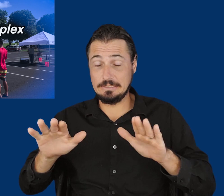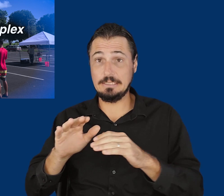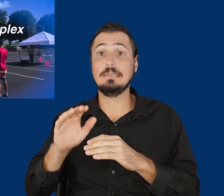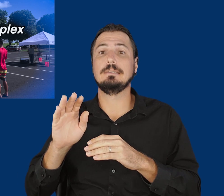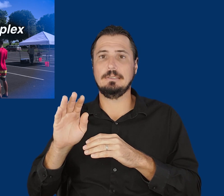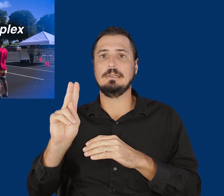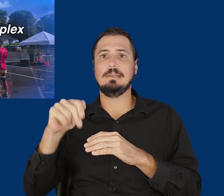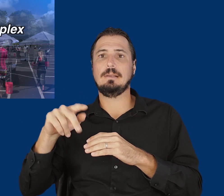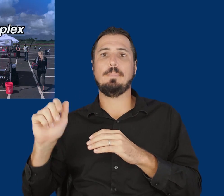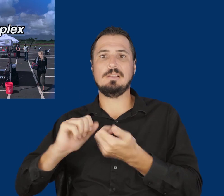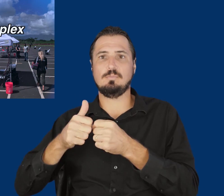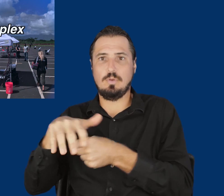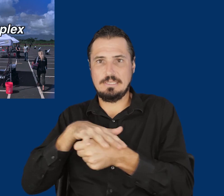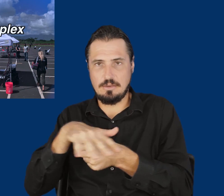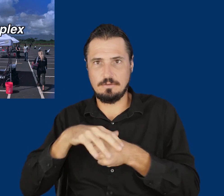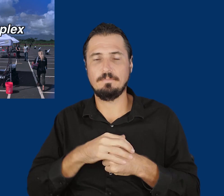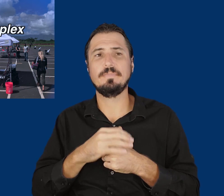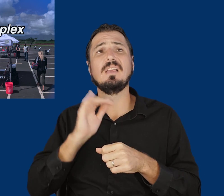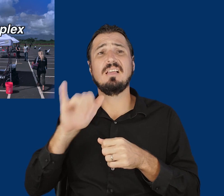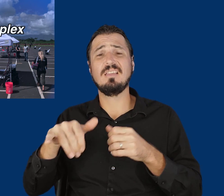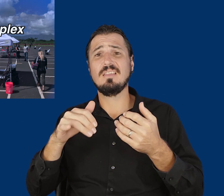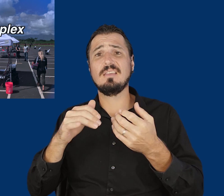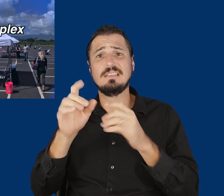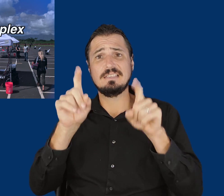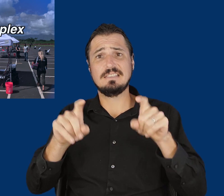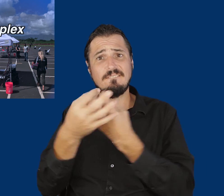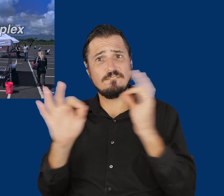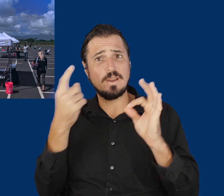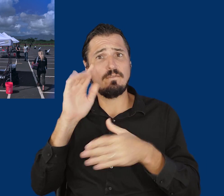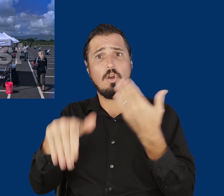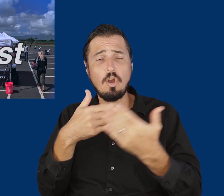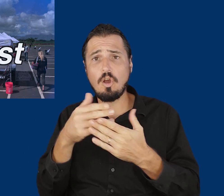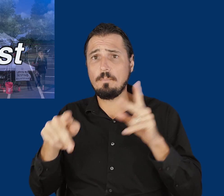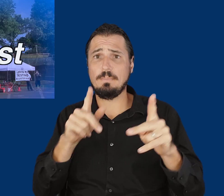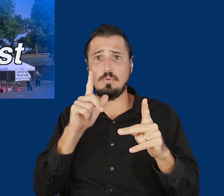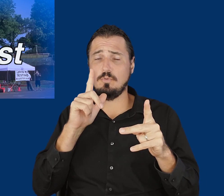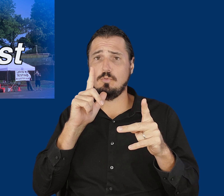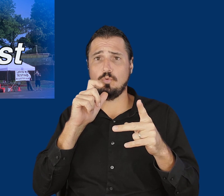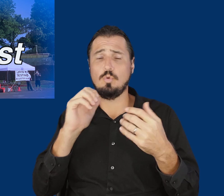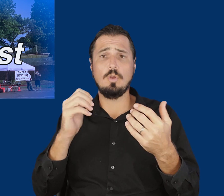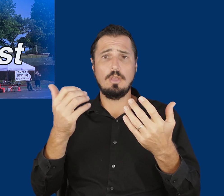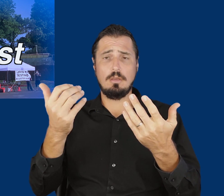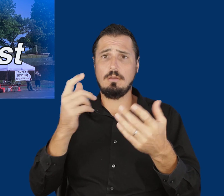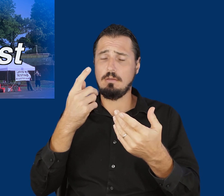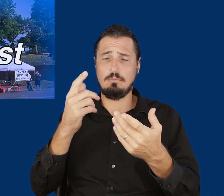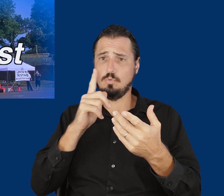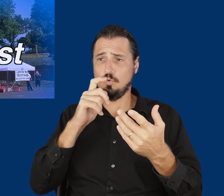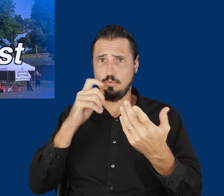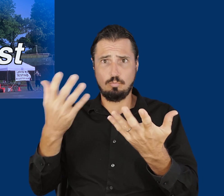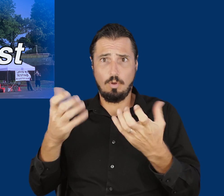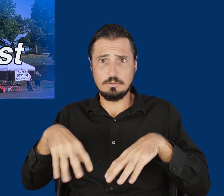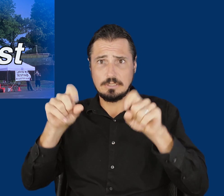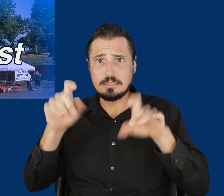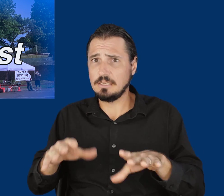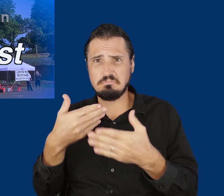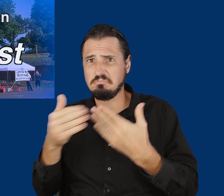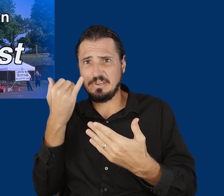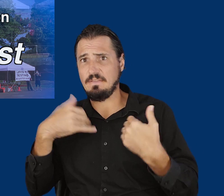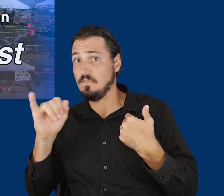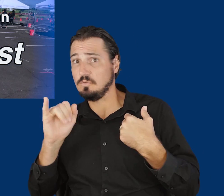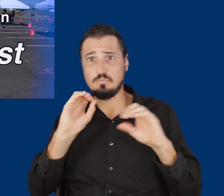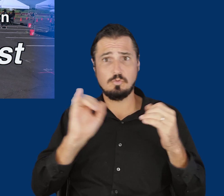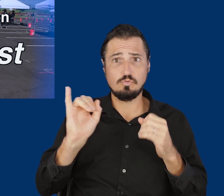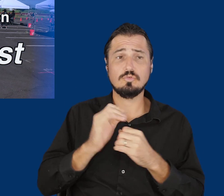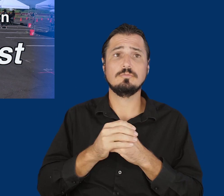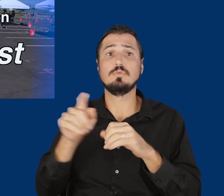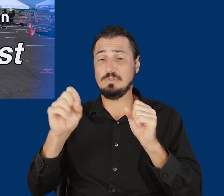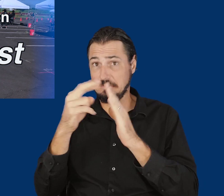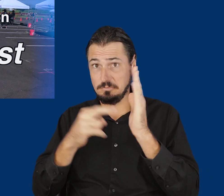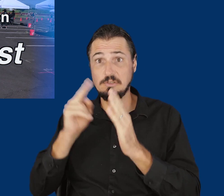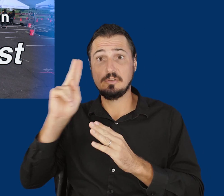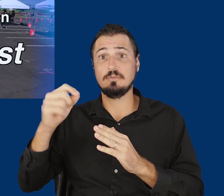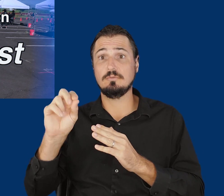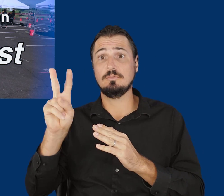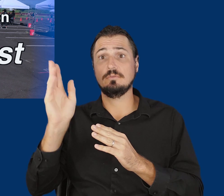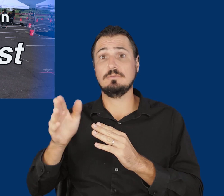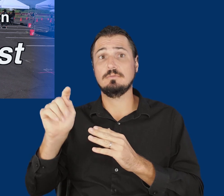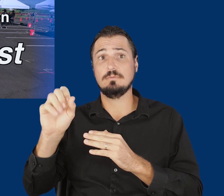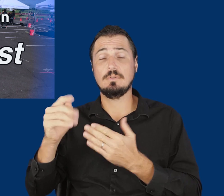available to all residents for free, including those who are un-insured. Please pre-register at Kauai.gov/test. Bring your registration confirmation and an ID to the testing site